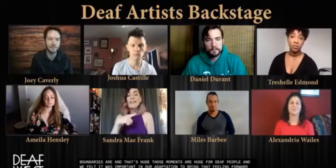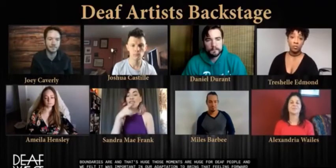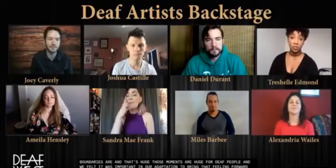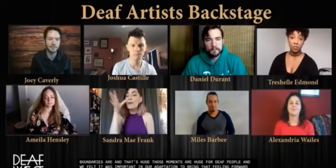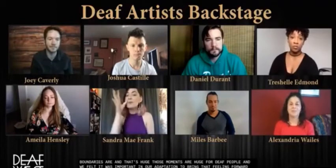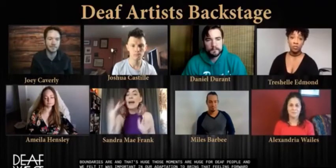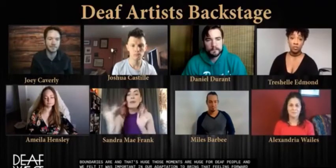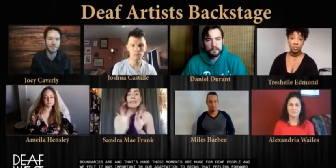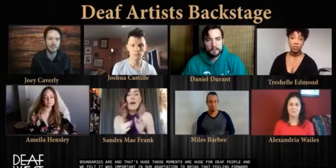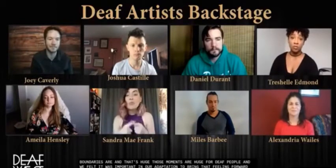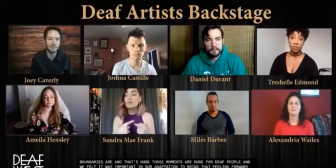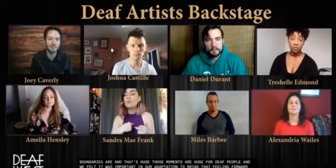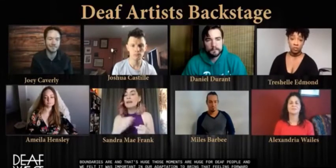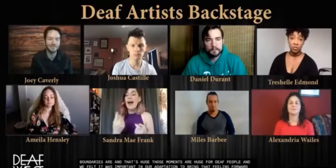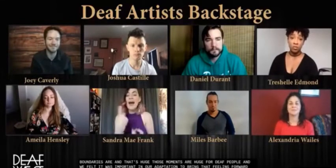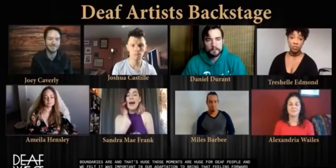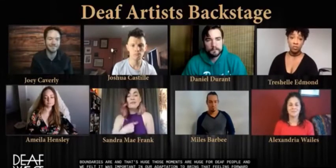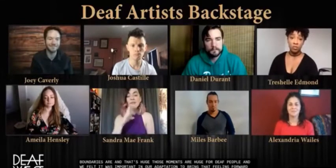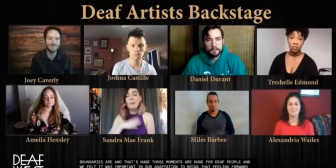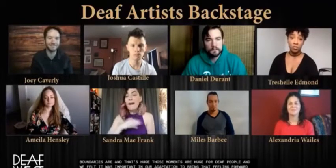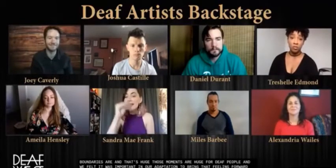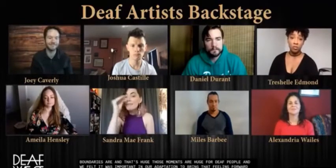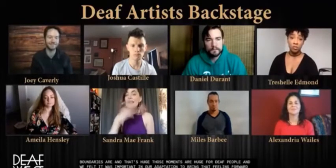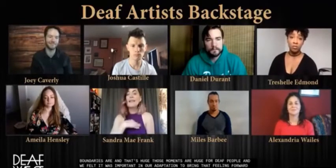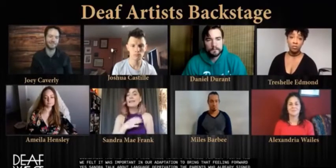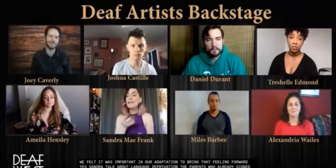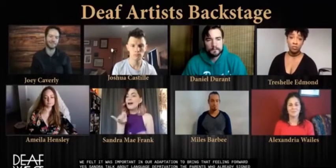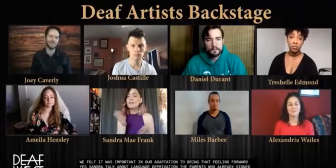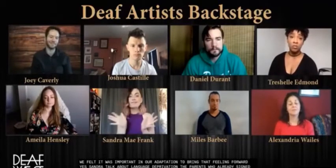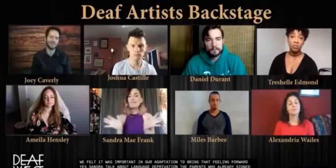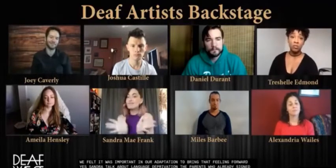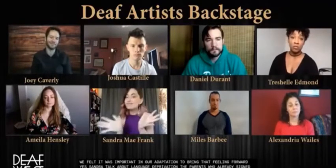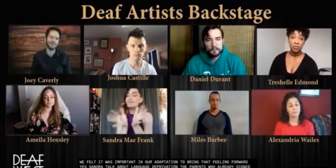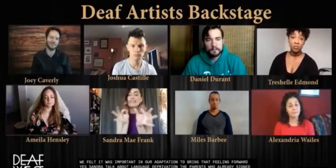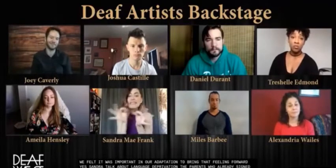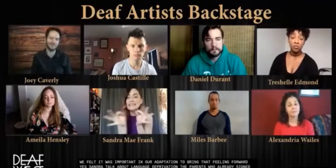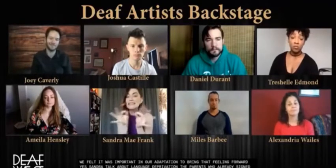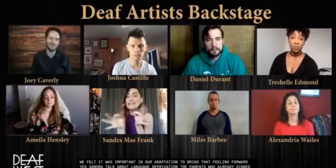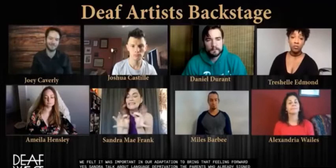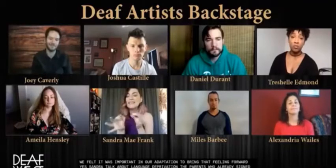And even still today my parents when they reach out to me and asked me.